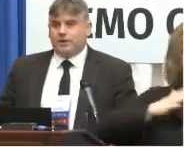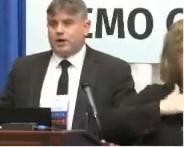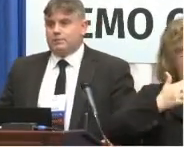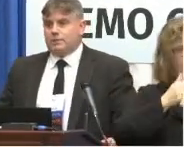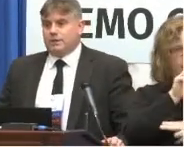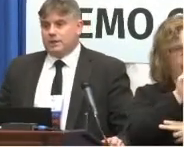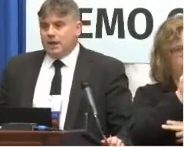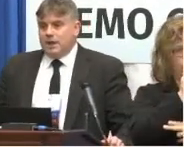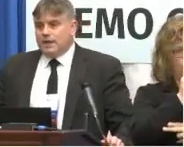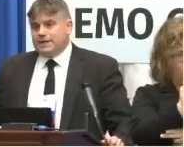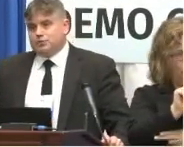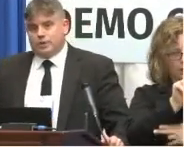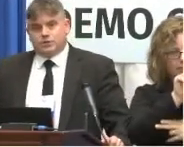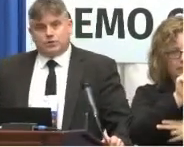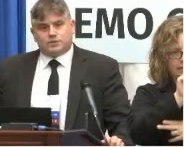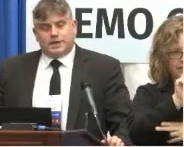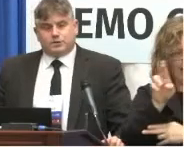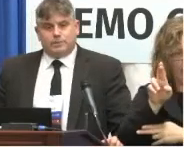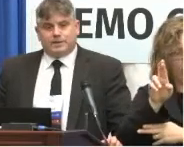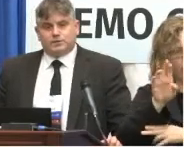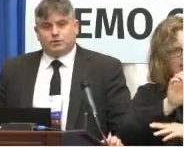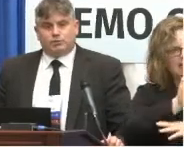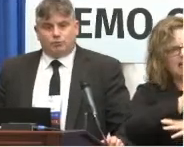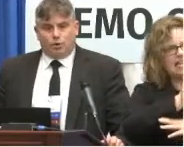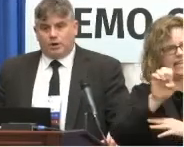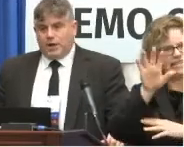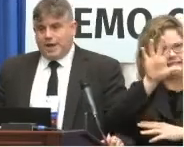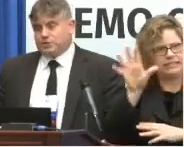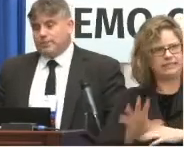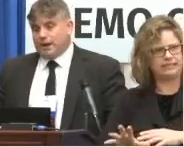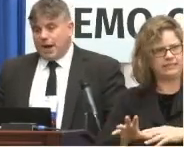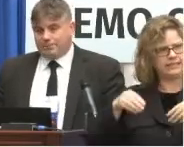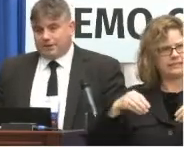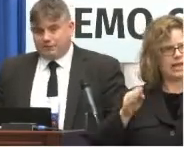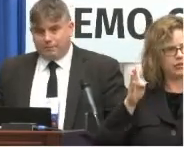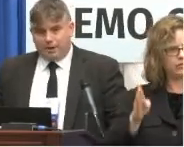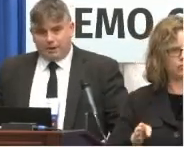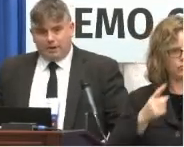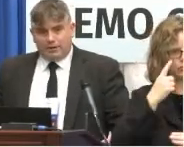I am the East Regional Sale Manager for Eschenbach Optic of America.